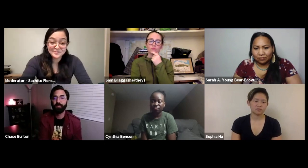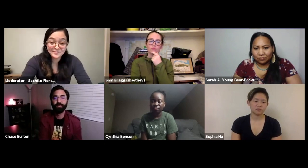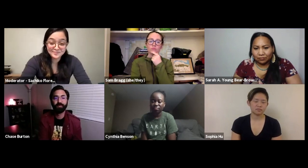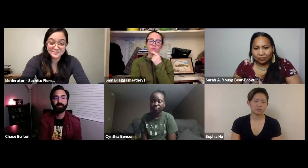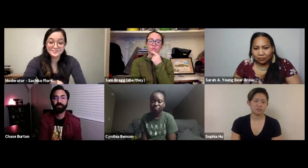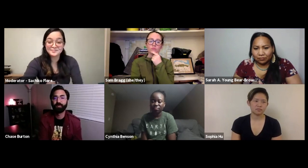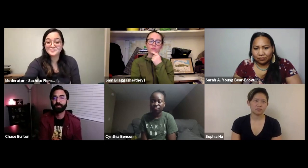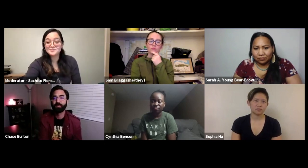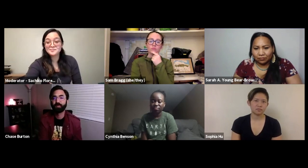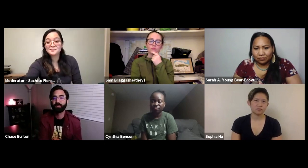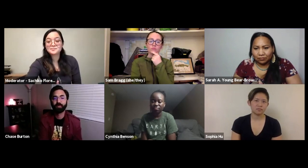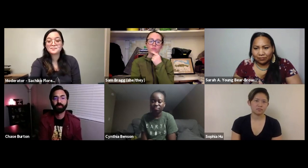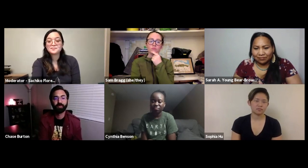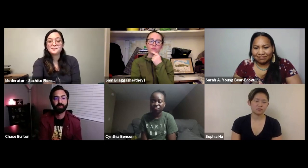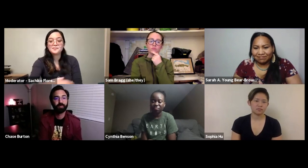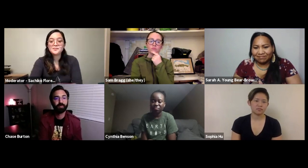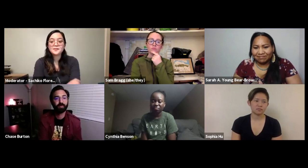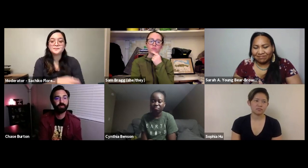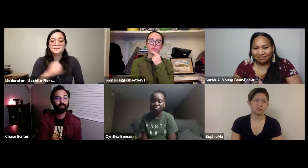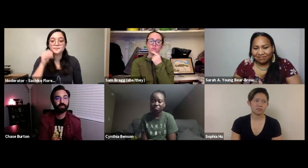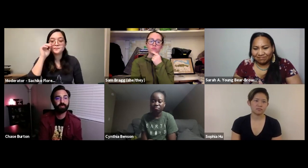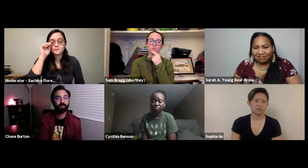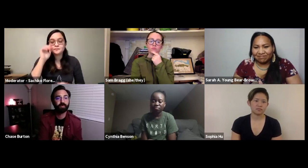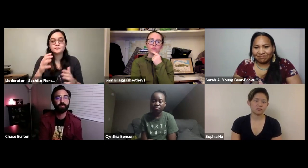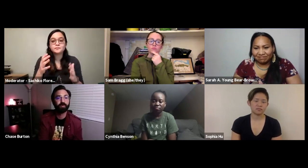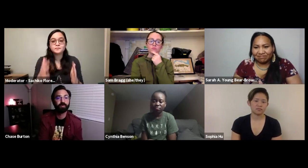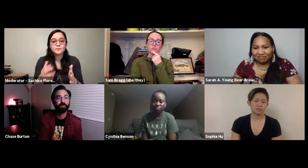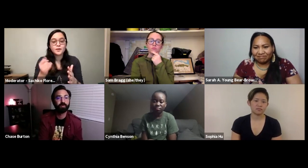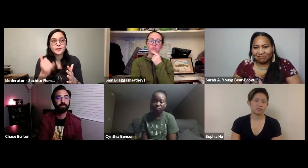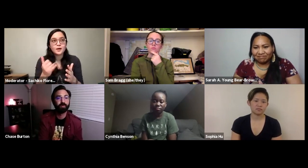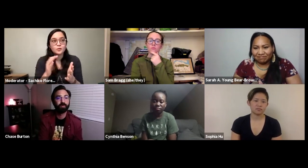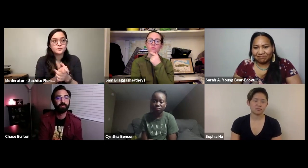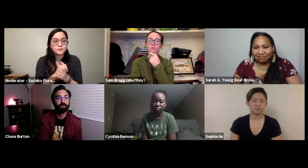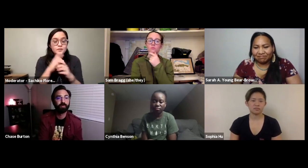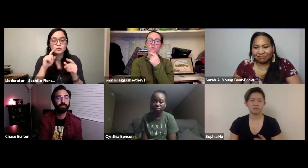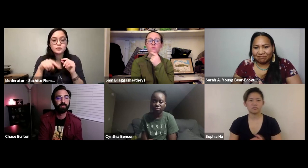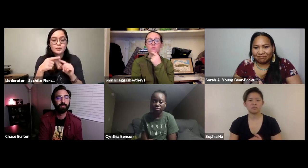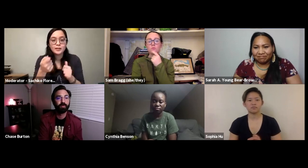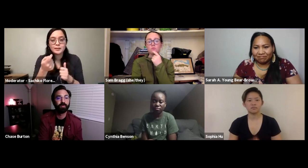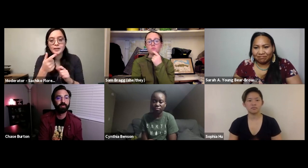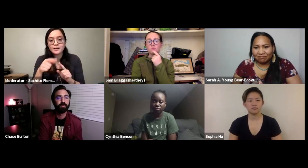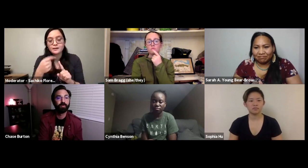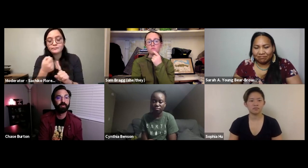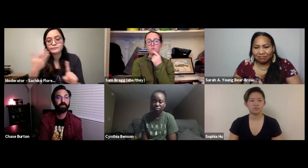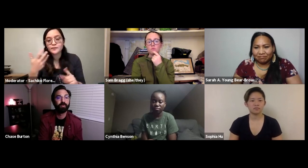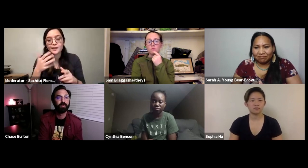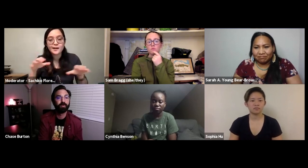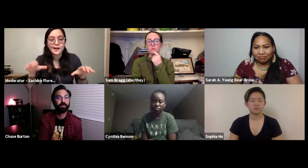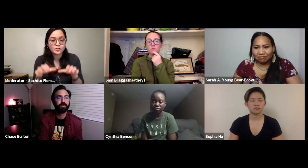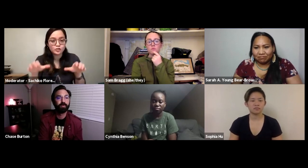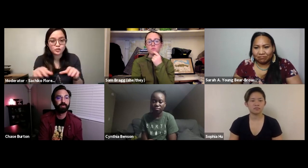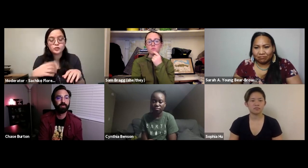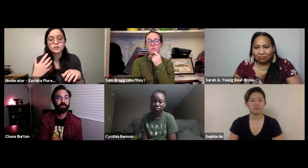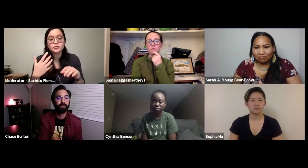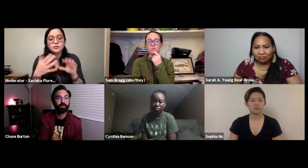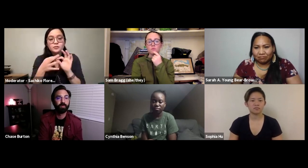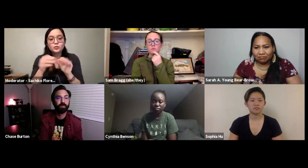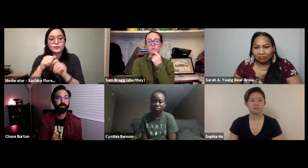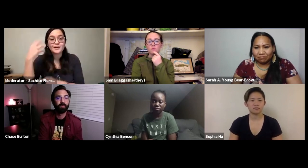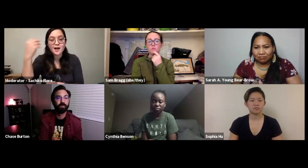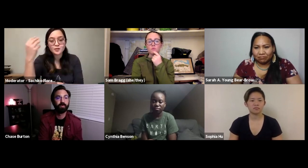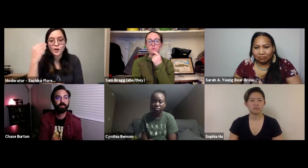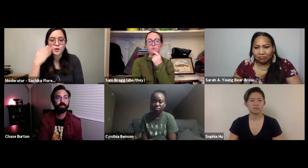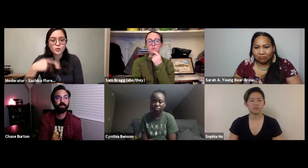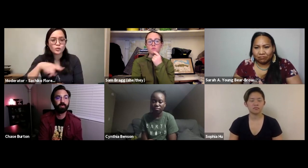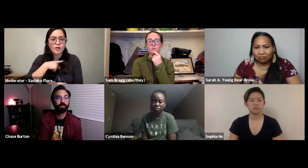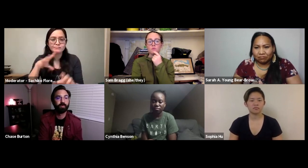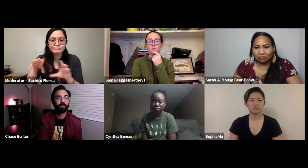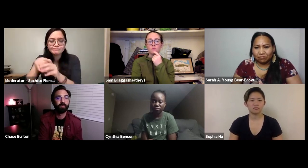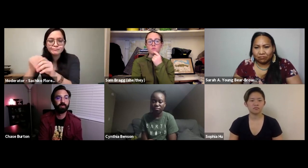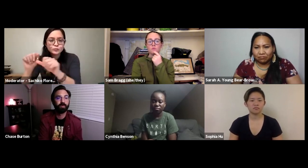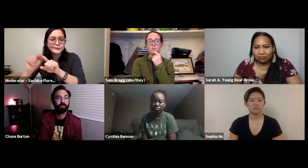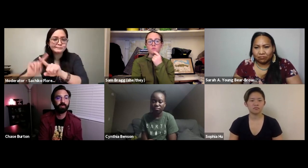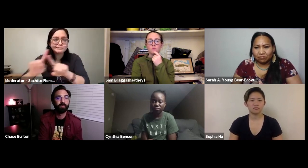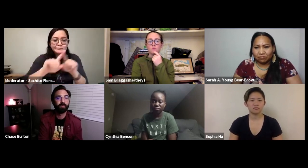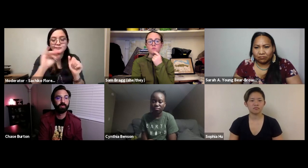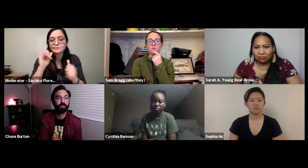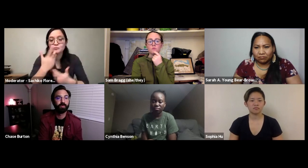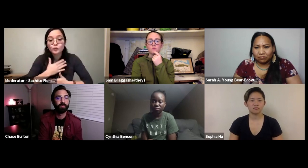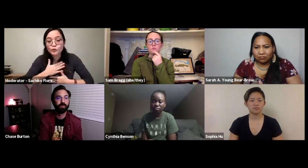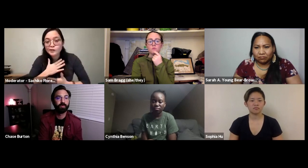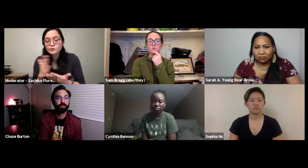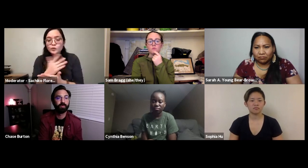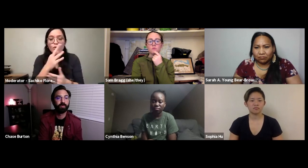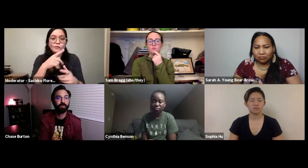Okay I also wanted to talk a little bit about actions. I know we're all involved